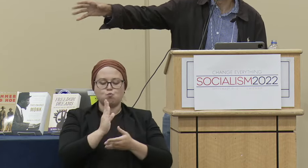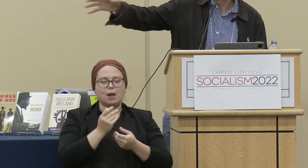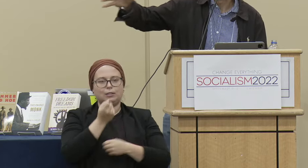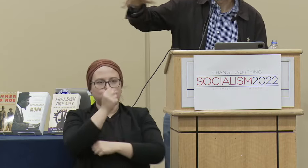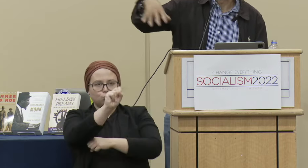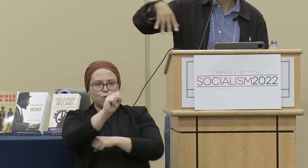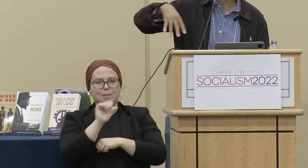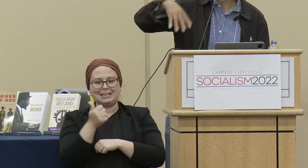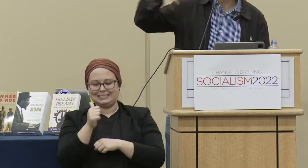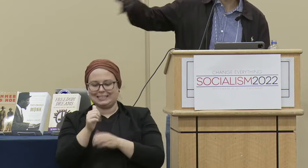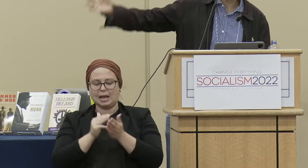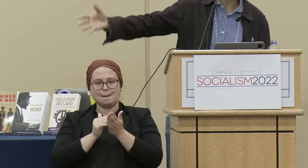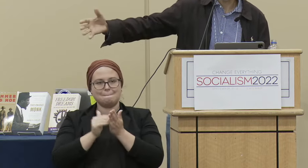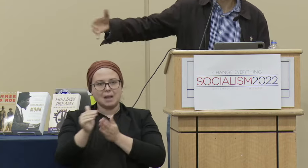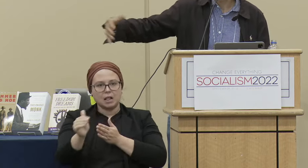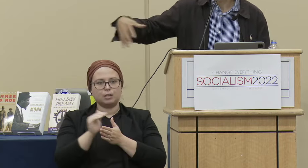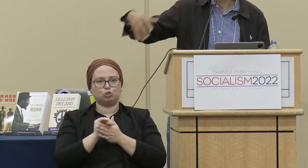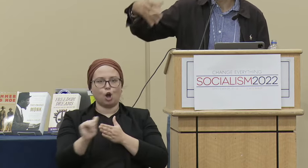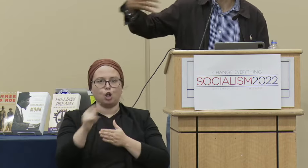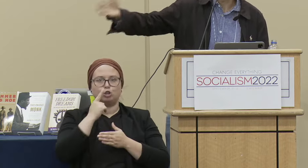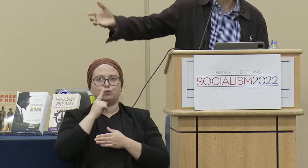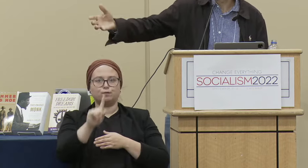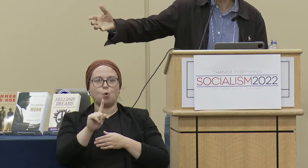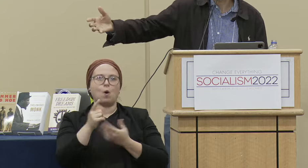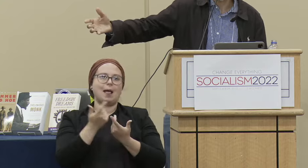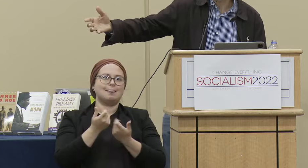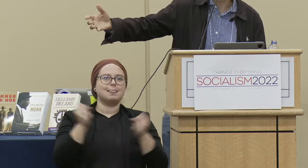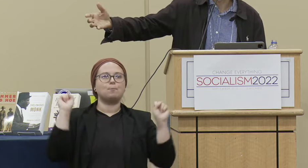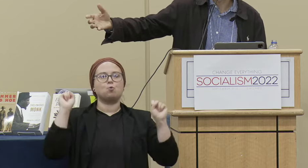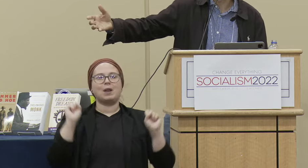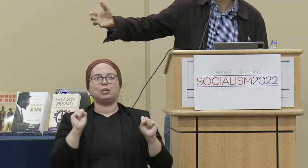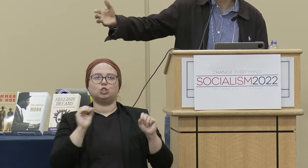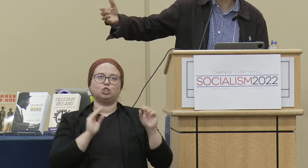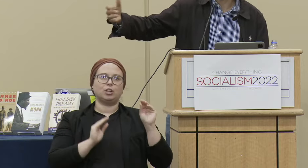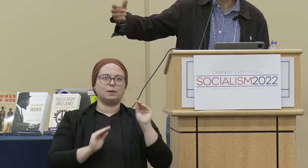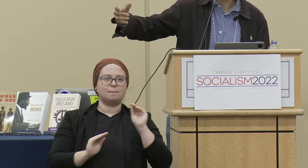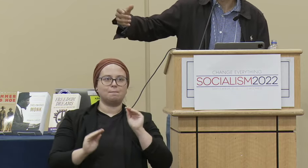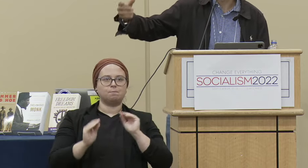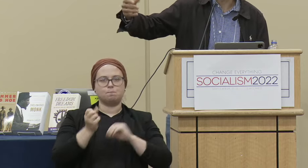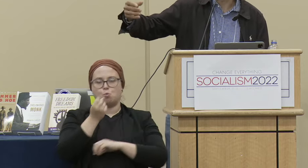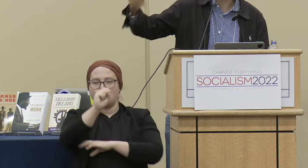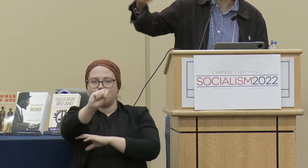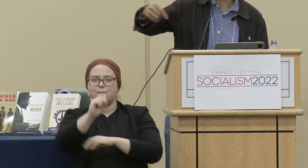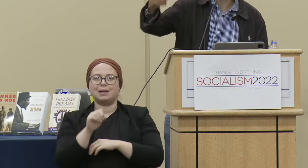movement as reparations . $20 million for African